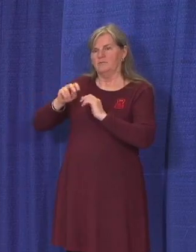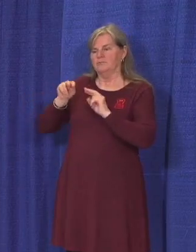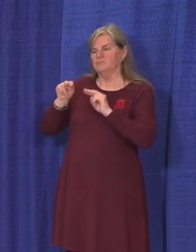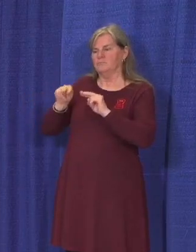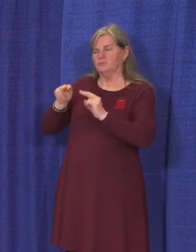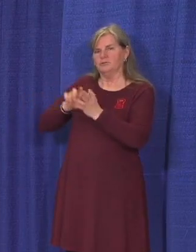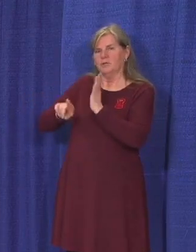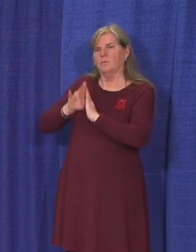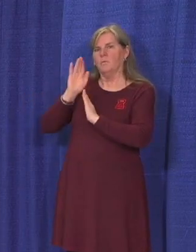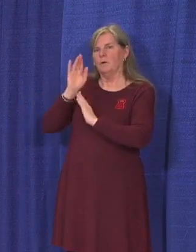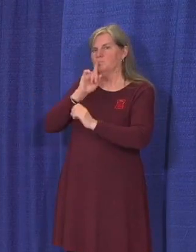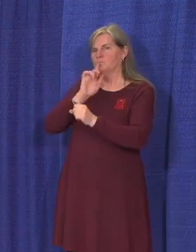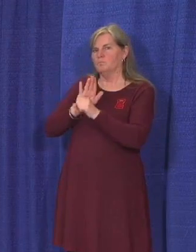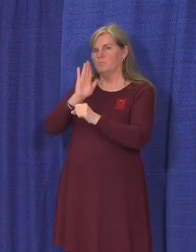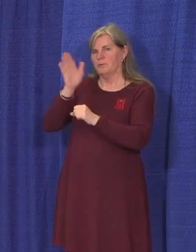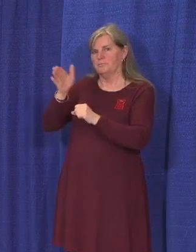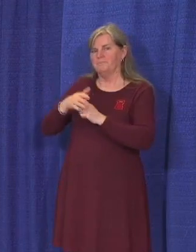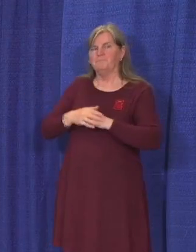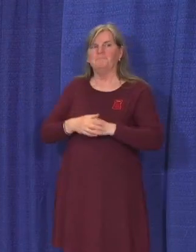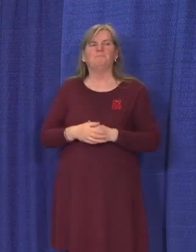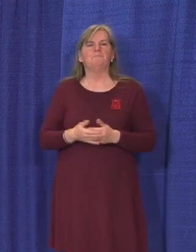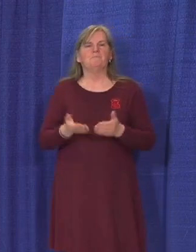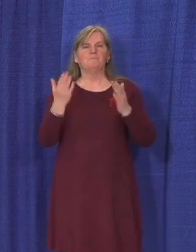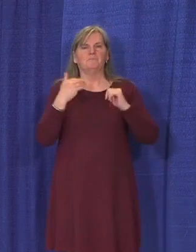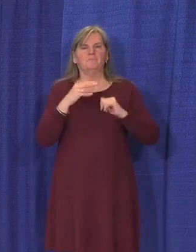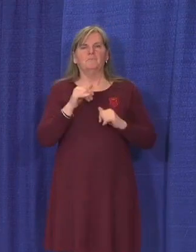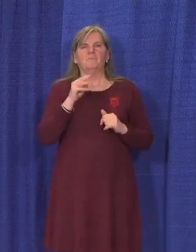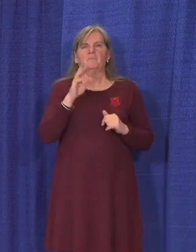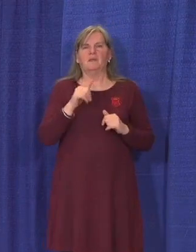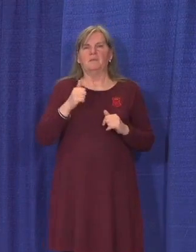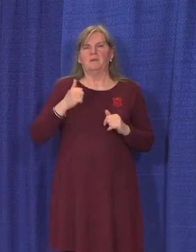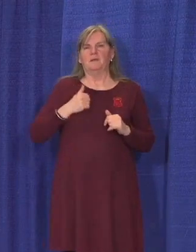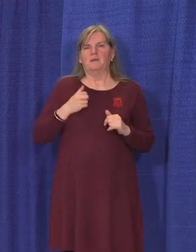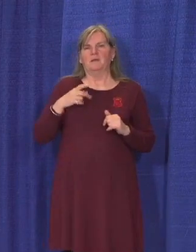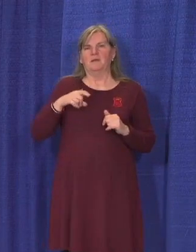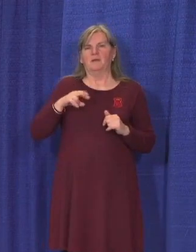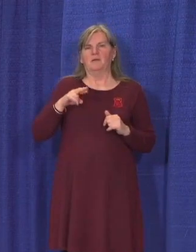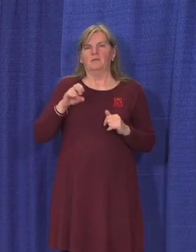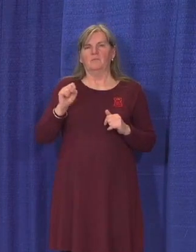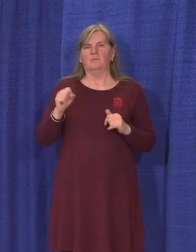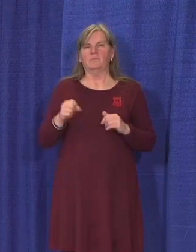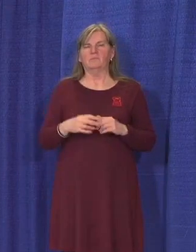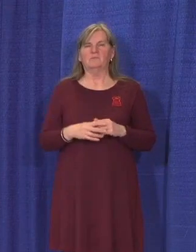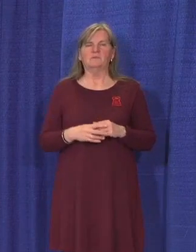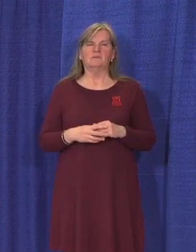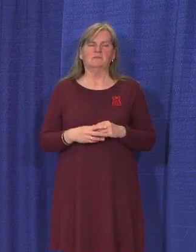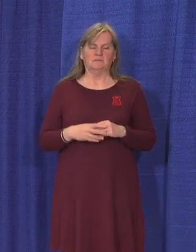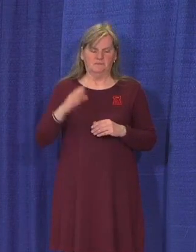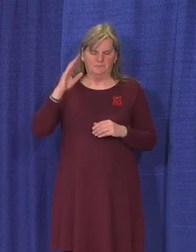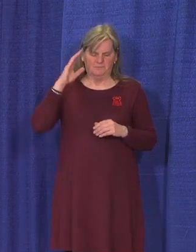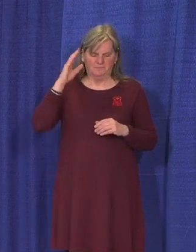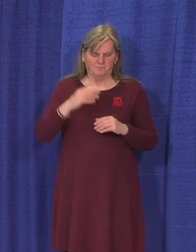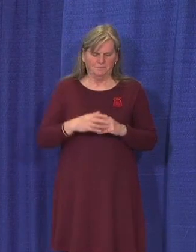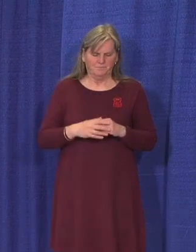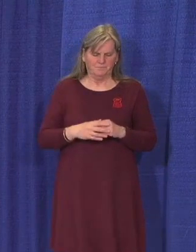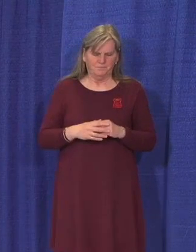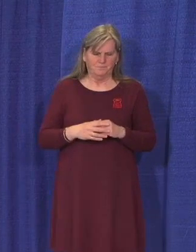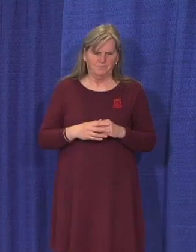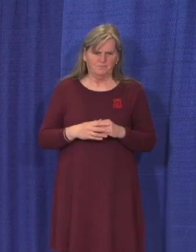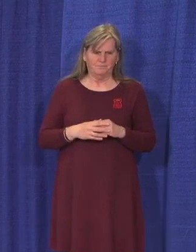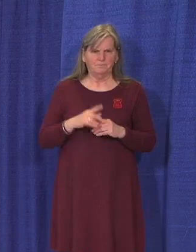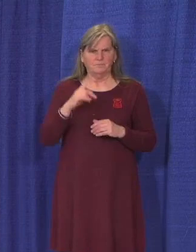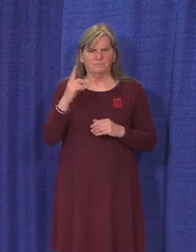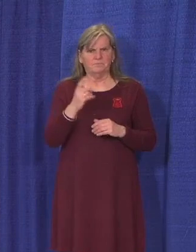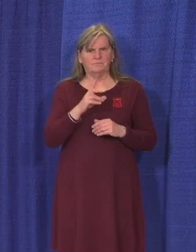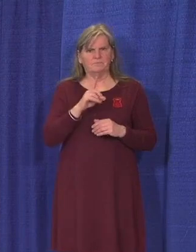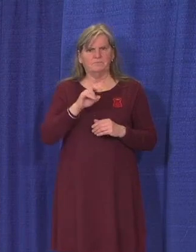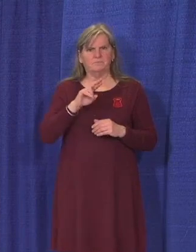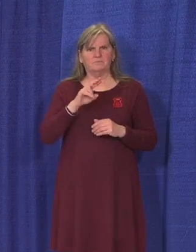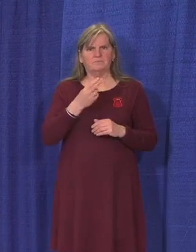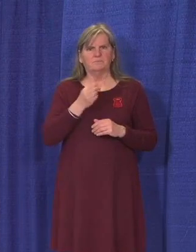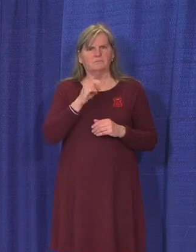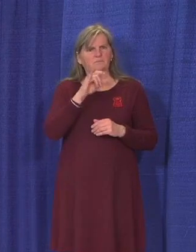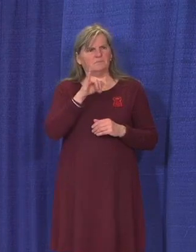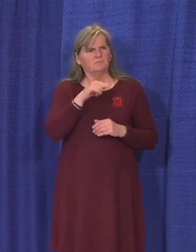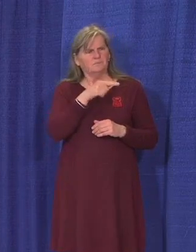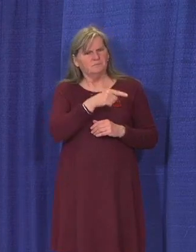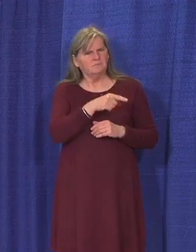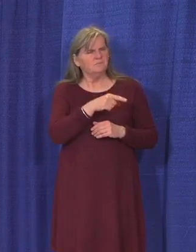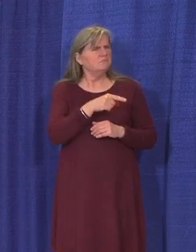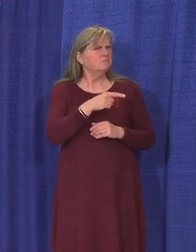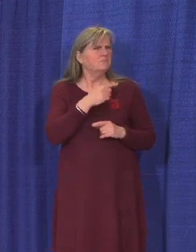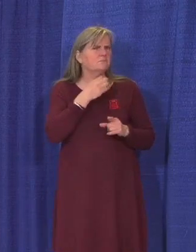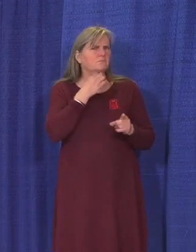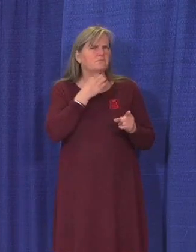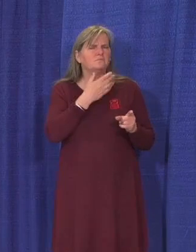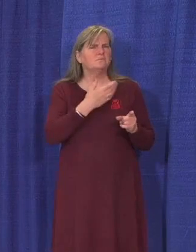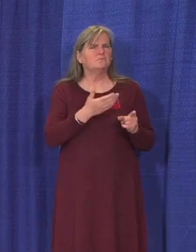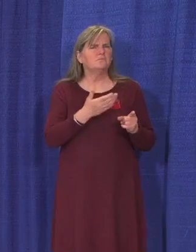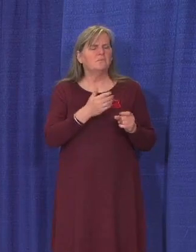services are monitoring this.